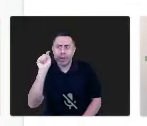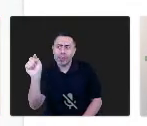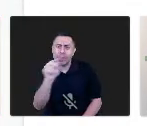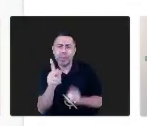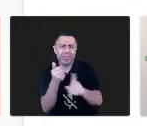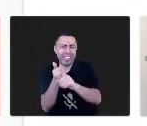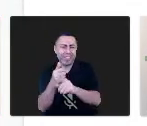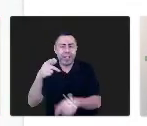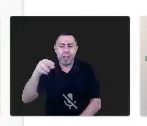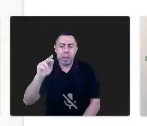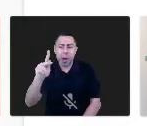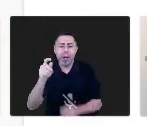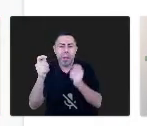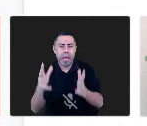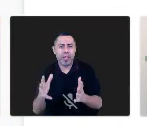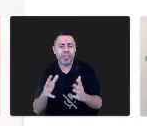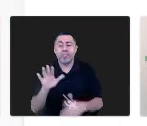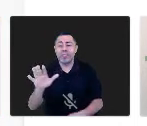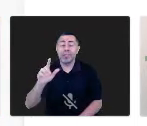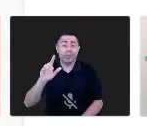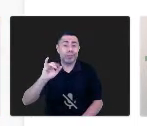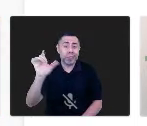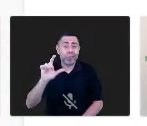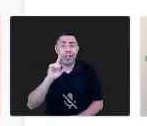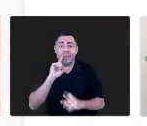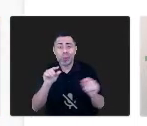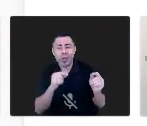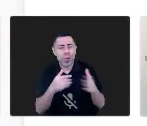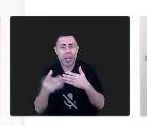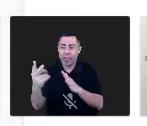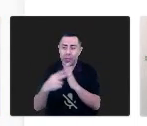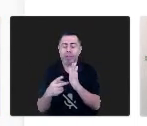ask them what they love about their job read their content respond to their content